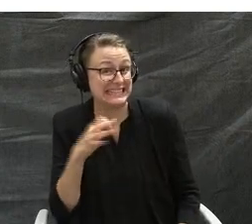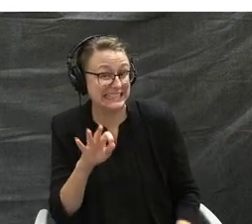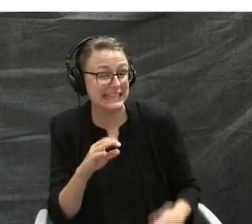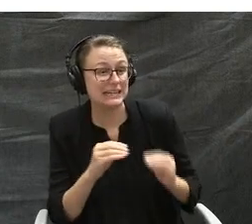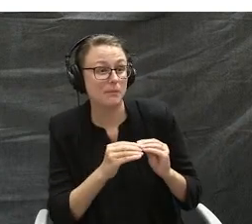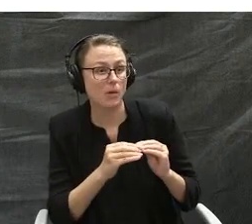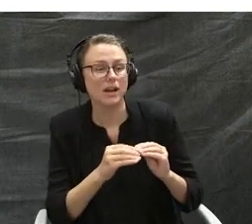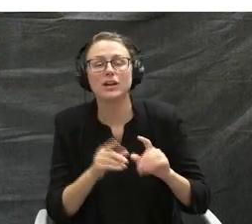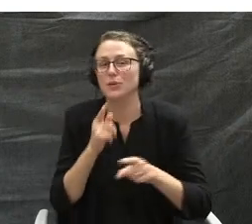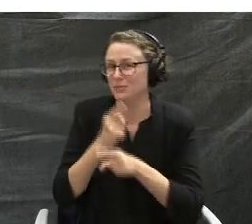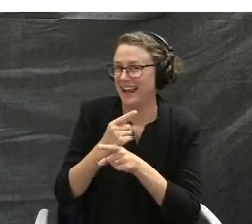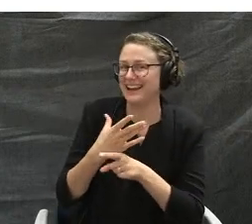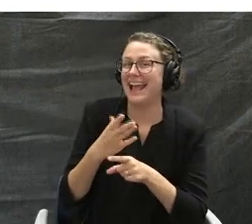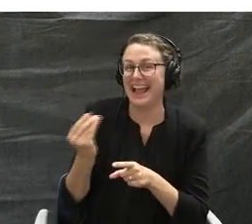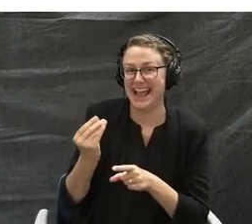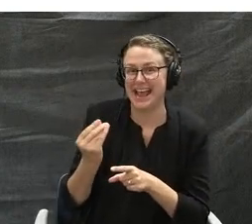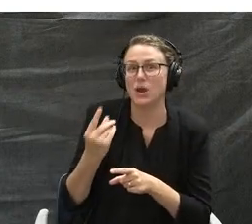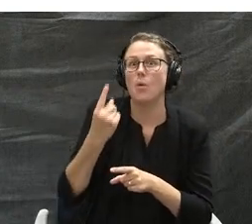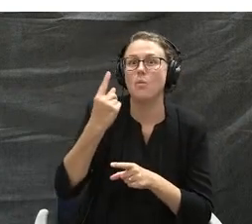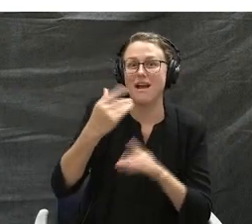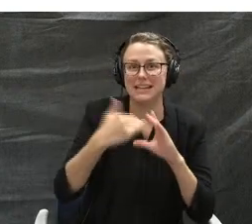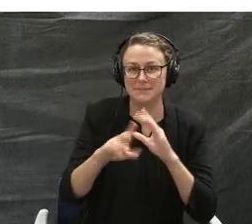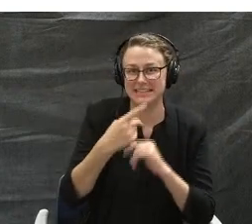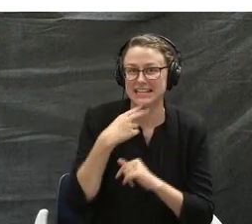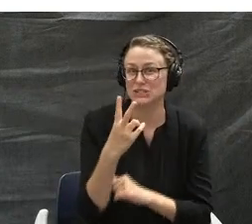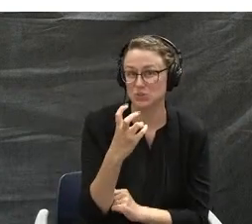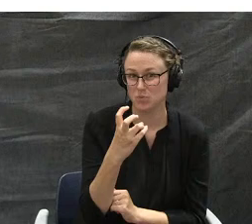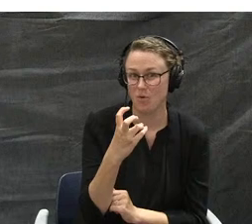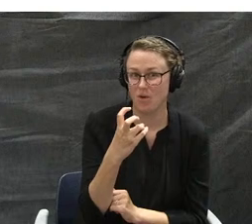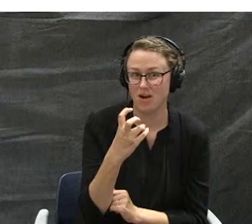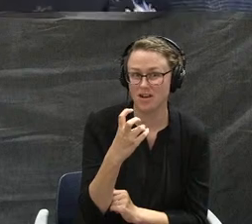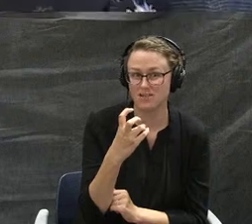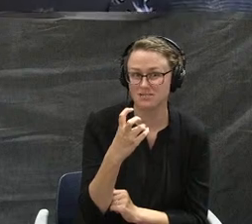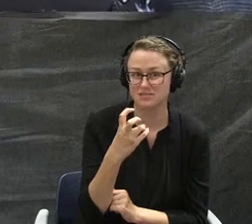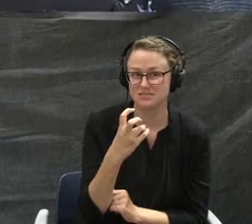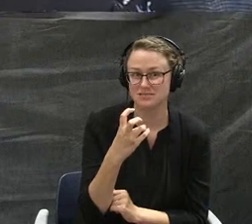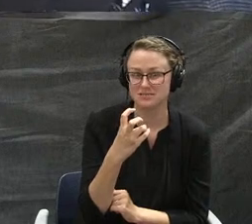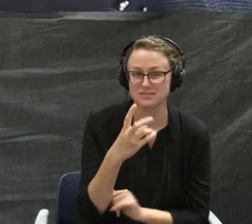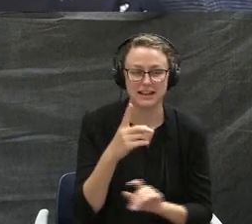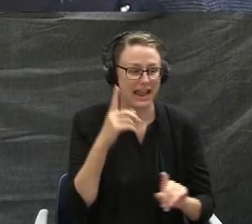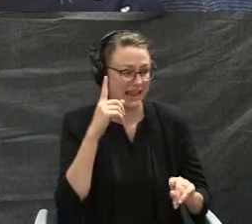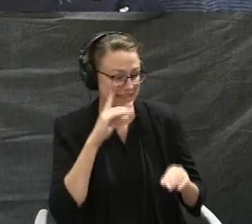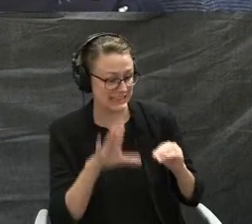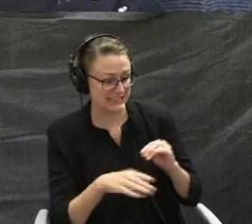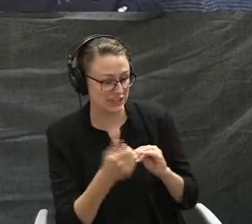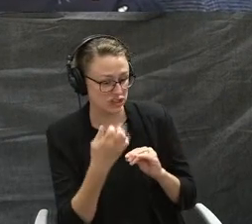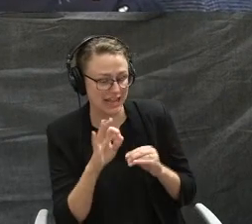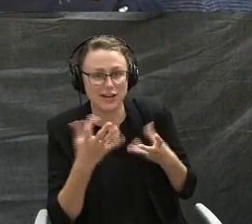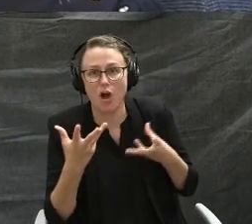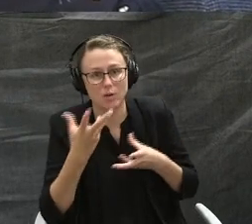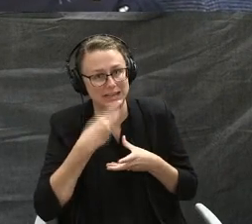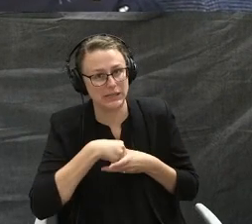then one that says two more and I think the additional 19 maybe this OK, I just need to open